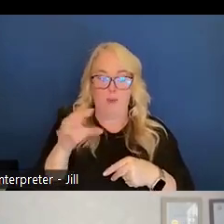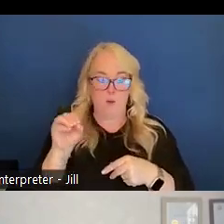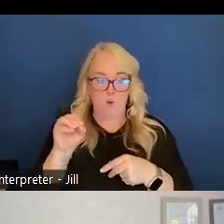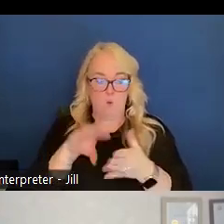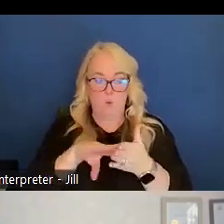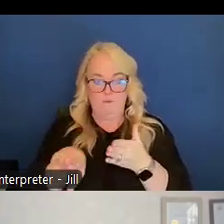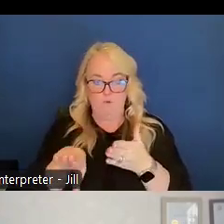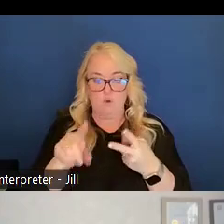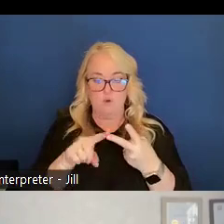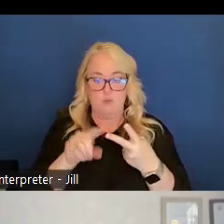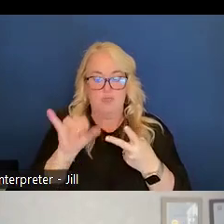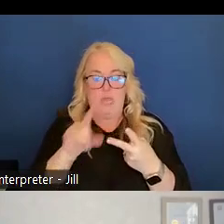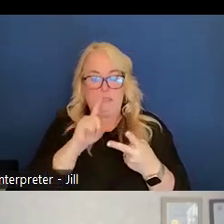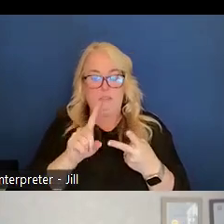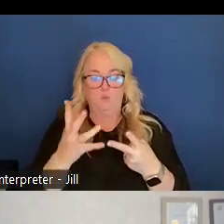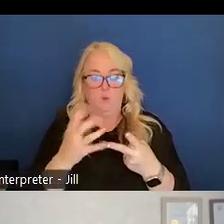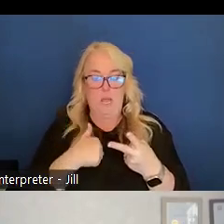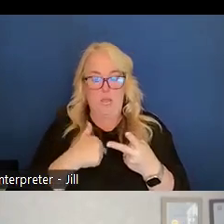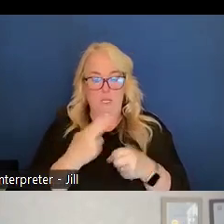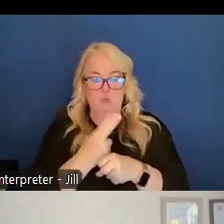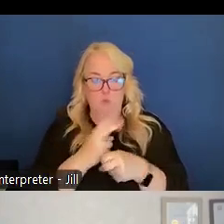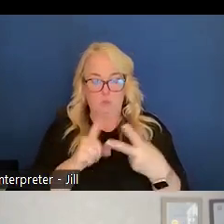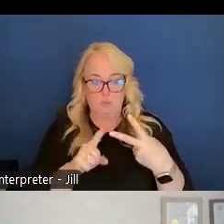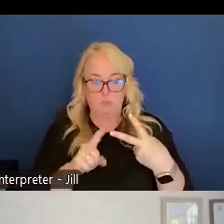that I actually utilize. So those are the ones that are